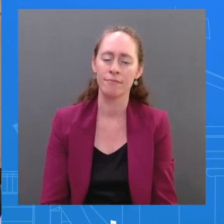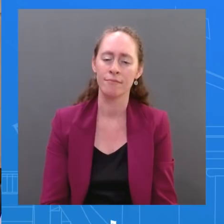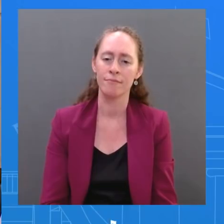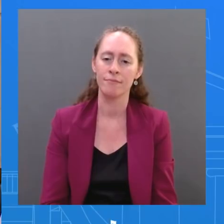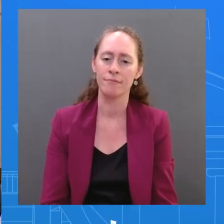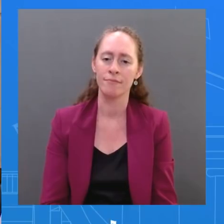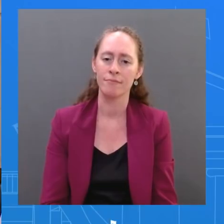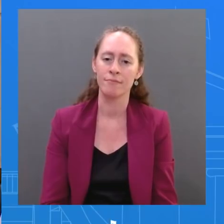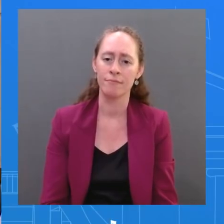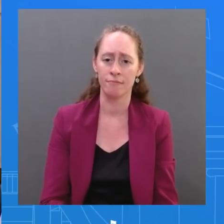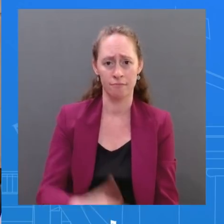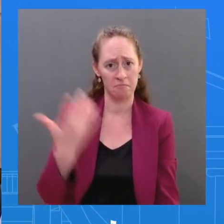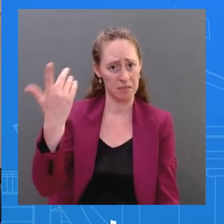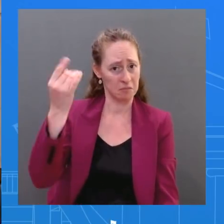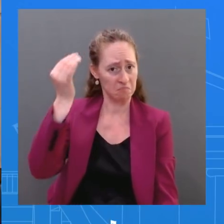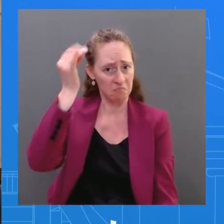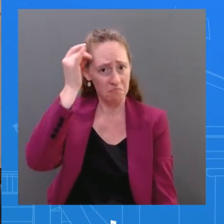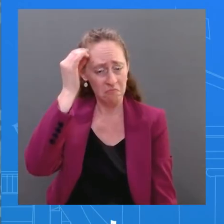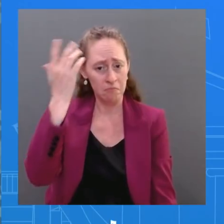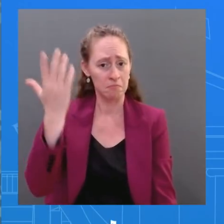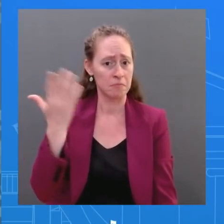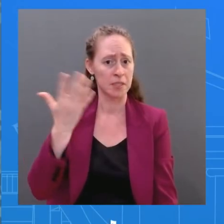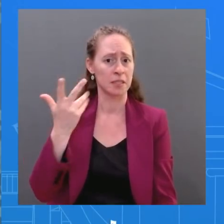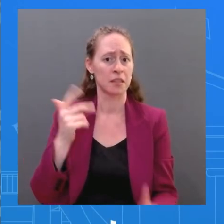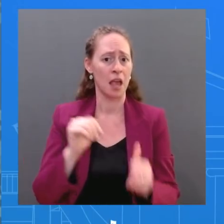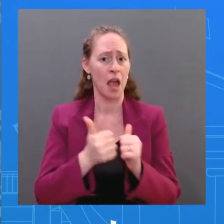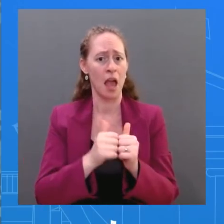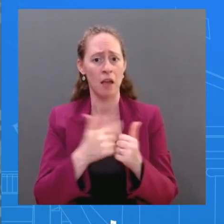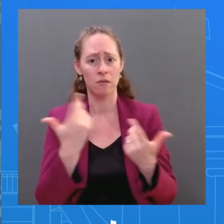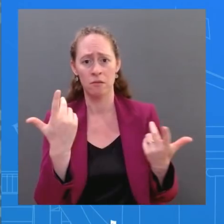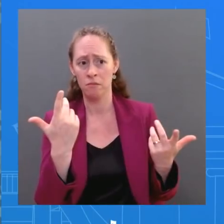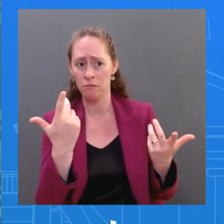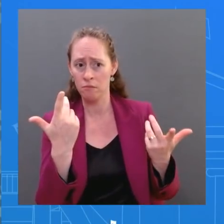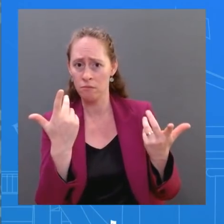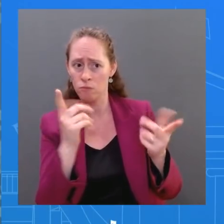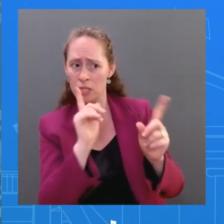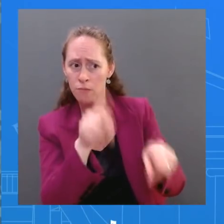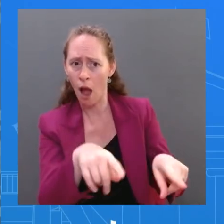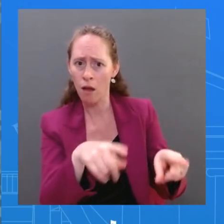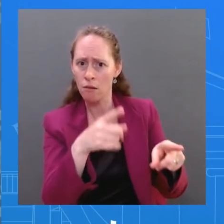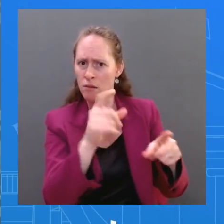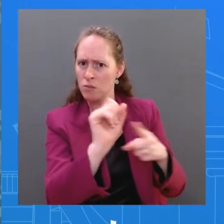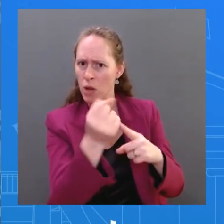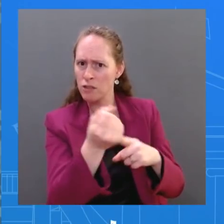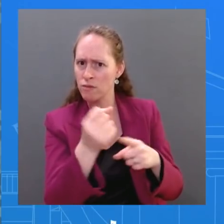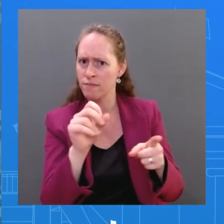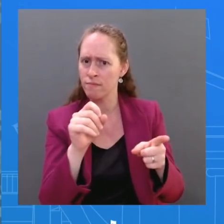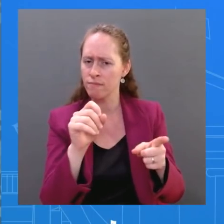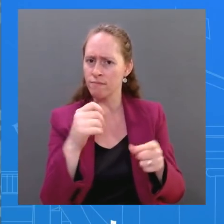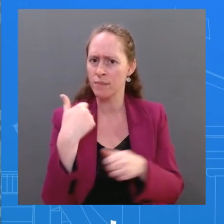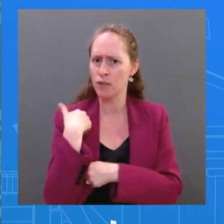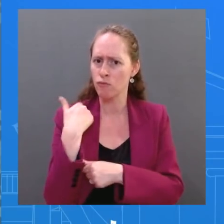given that its regulation ? Ms. Jean-Pierre: So, I don't have anything specifically on the VA. We have talked about the President